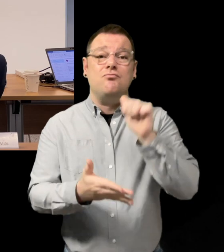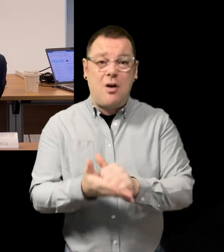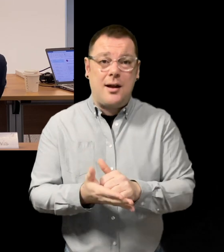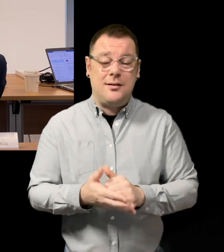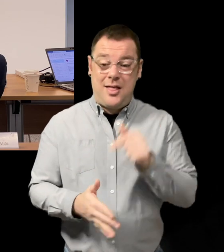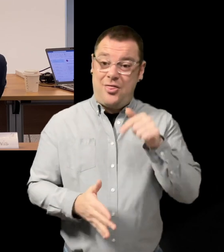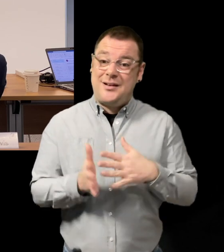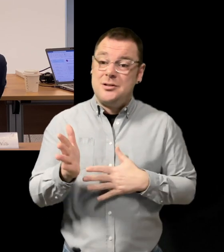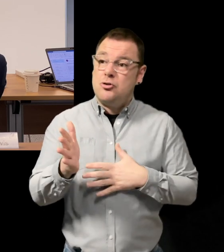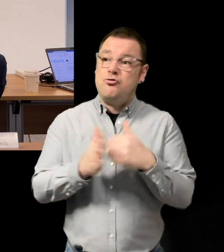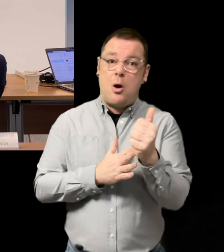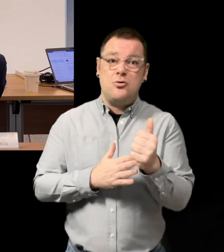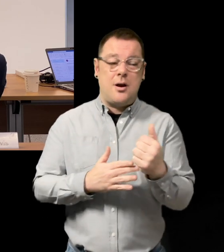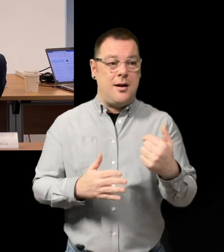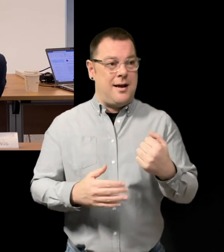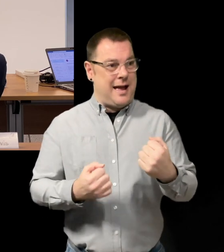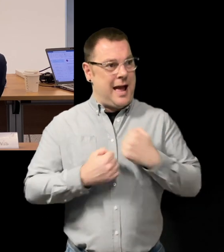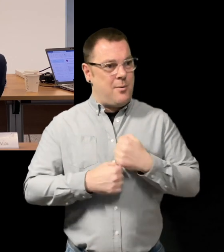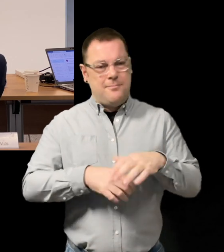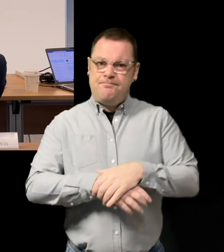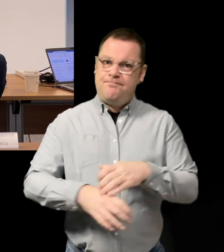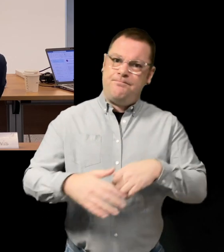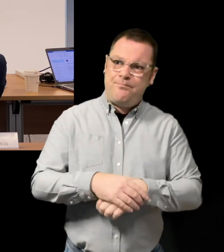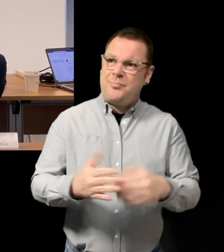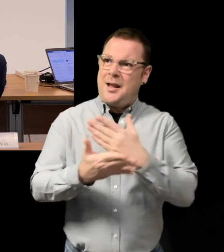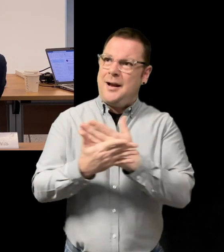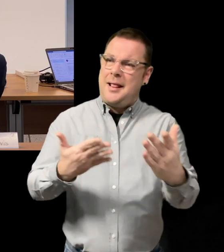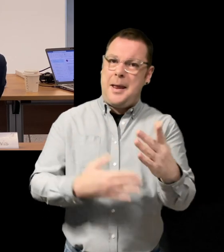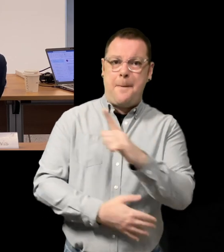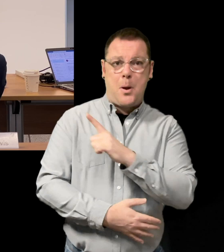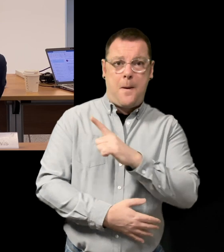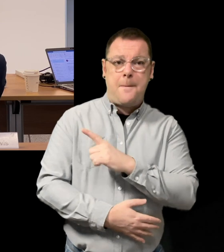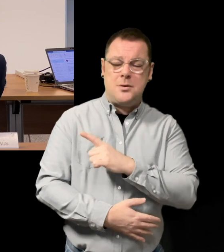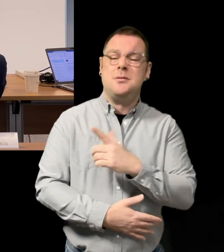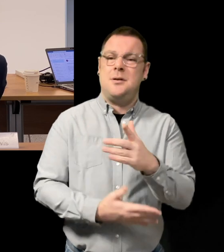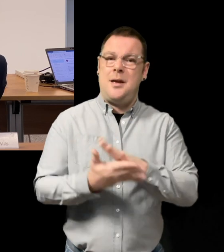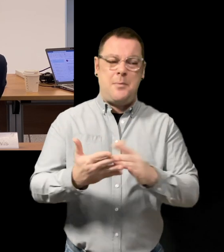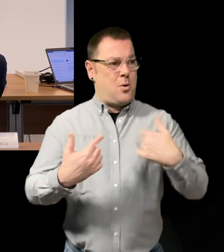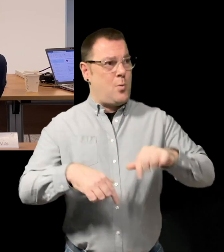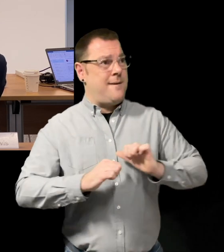This culture, our collective endeavor and clarity of purpose helps us stay fit for the future.